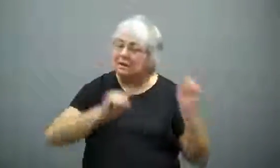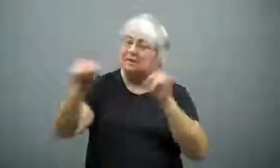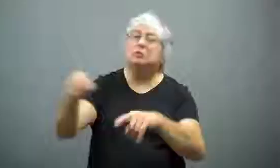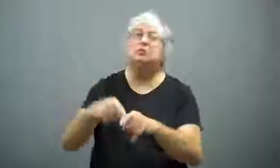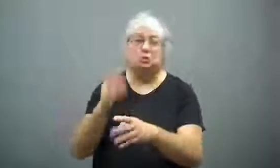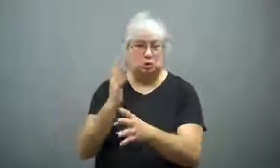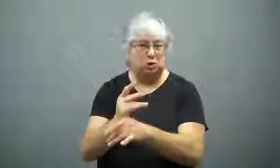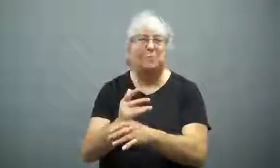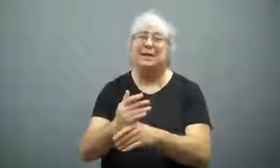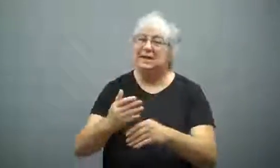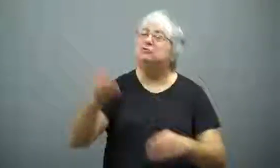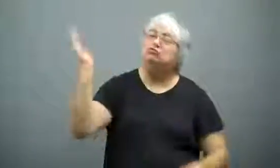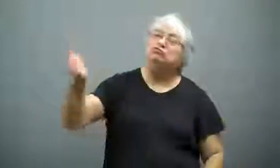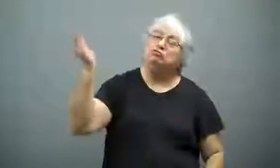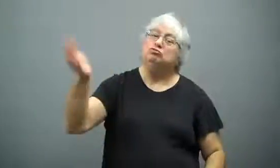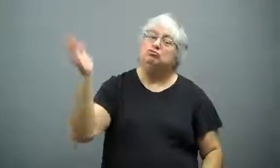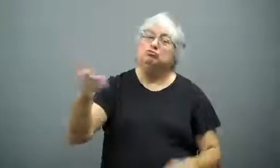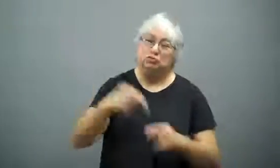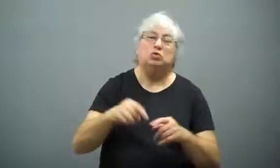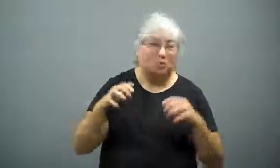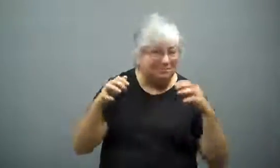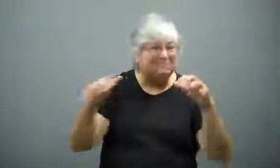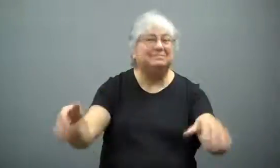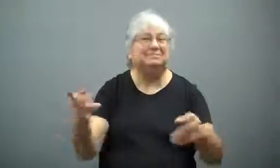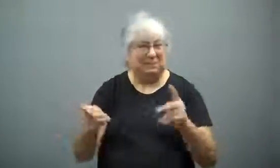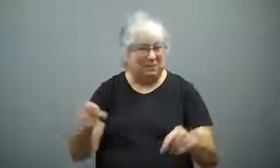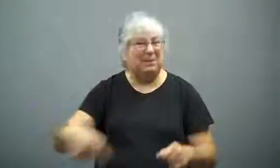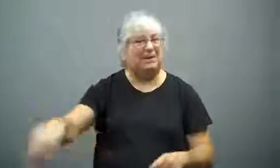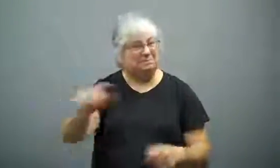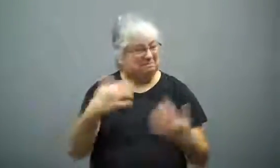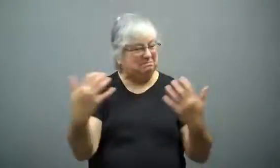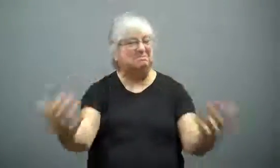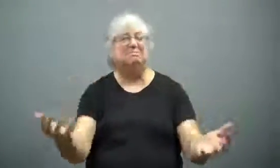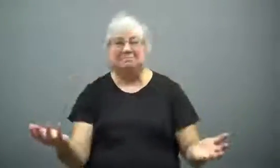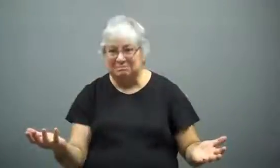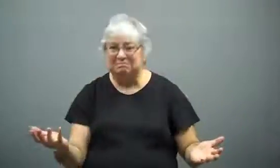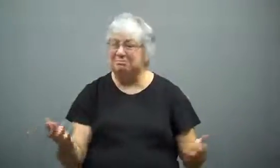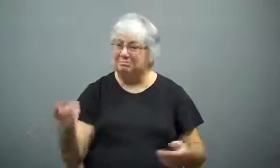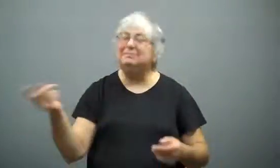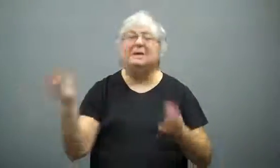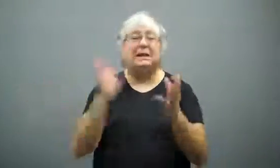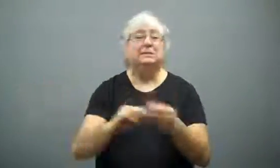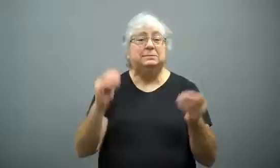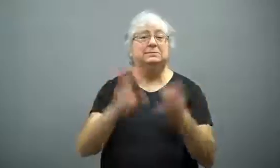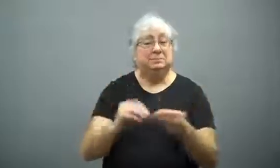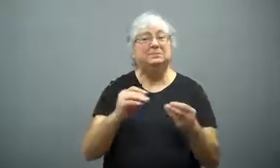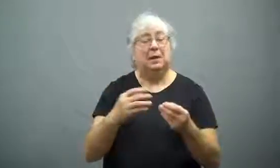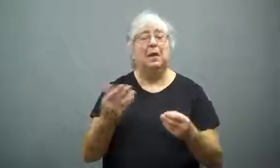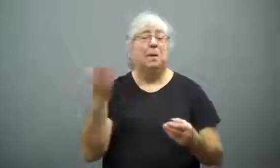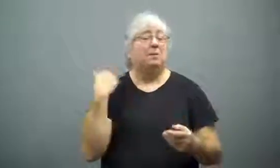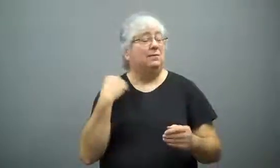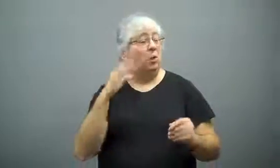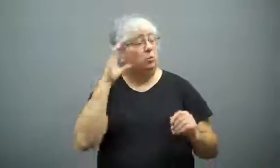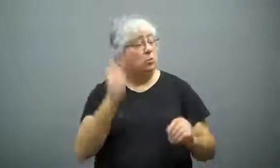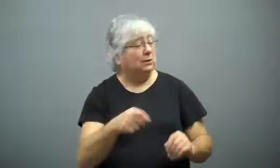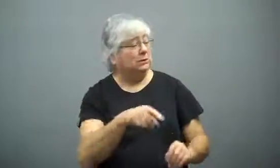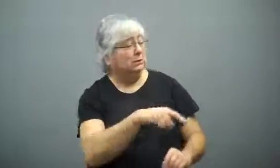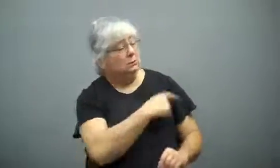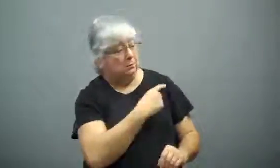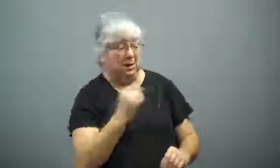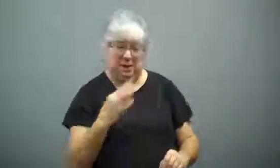He went to Germany and addressed a crowd.